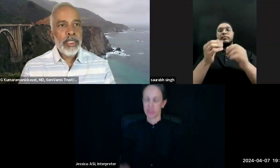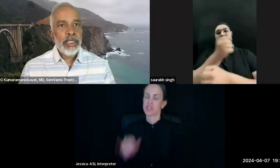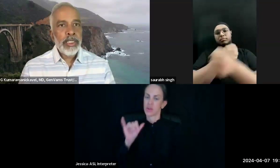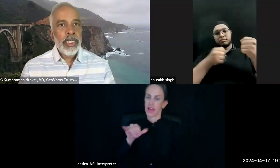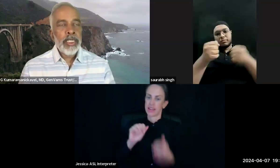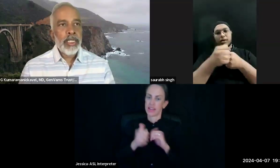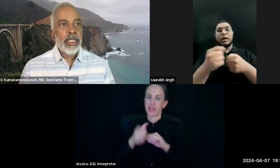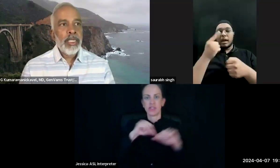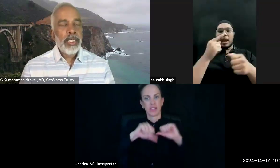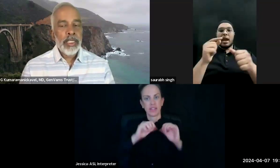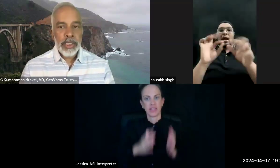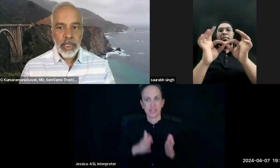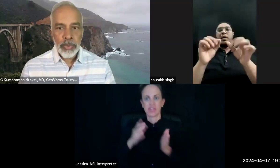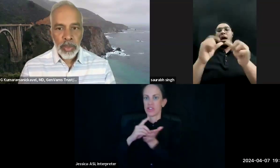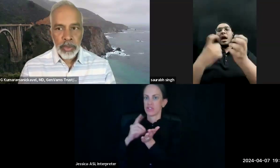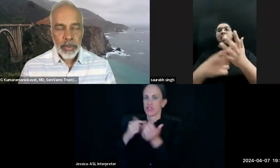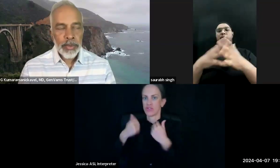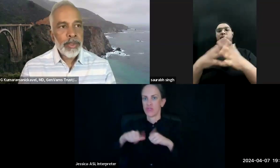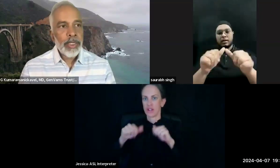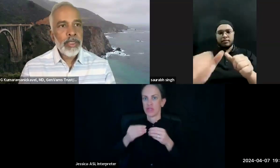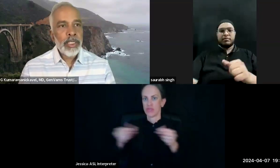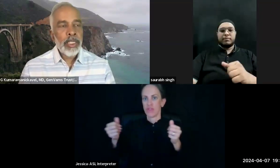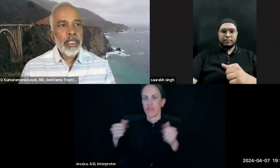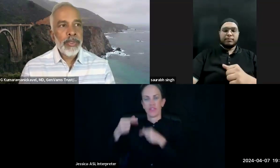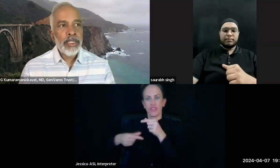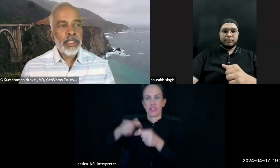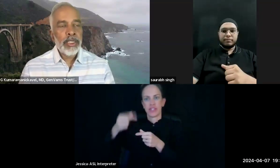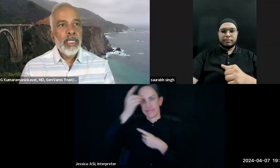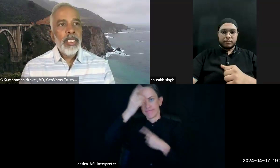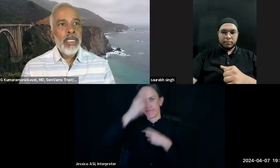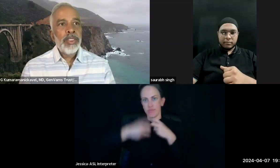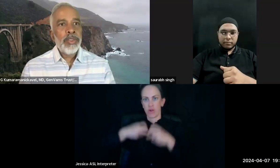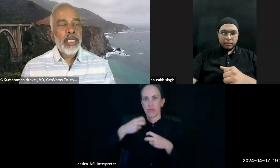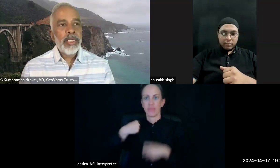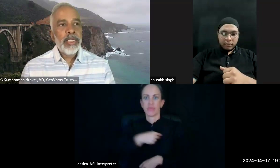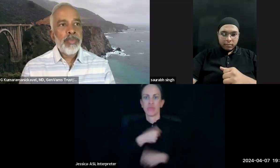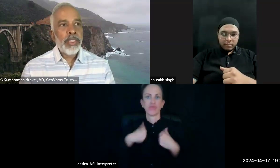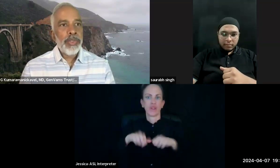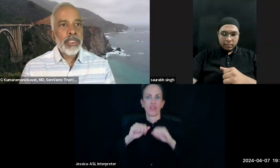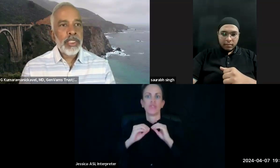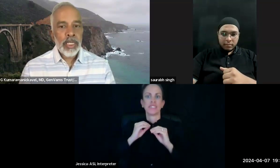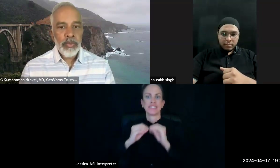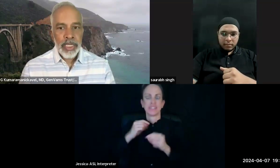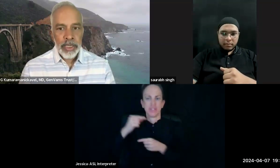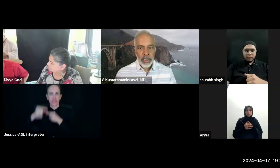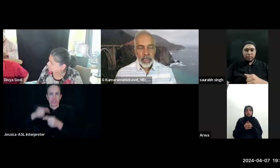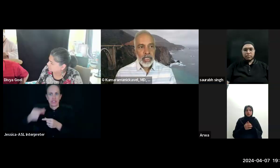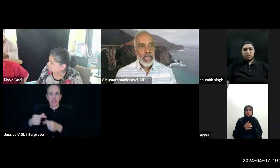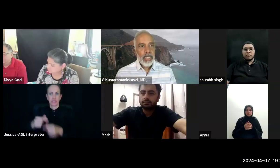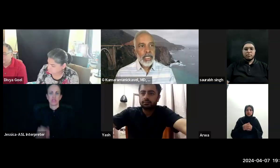the genetic diseases problem. Okay they're trying tto fix so that these pathways are completed and